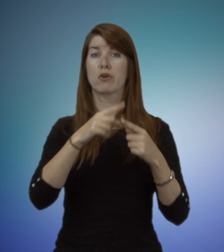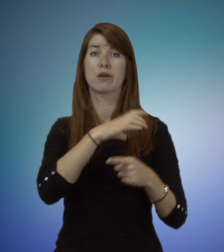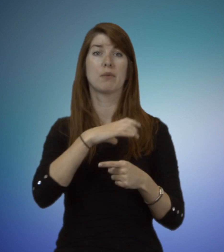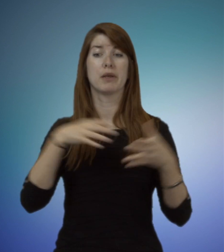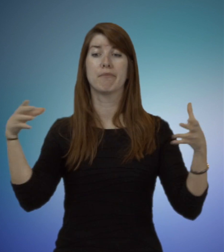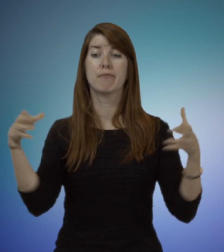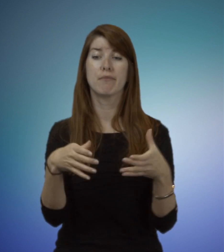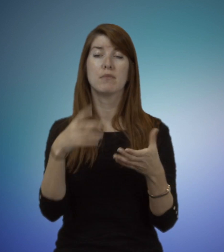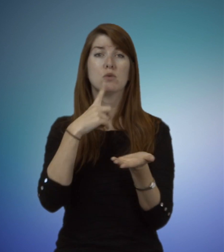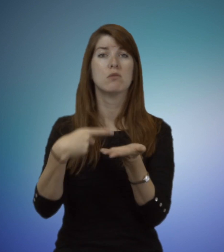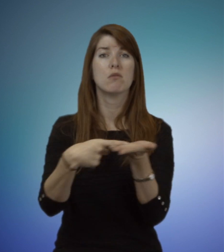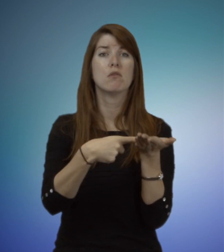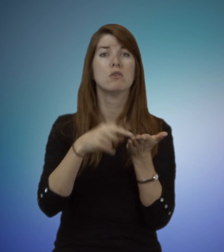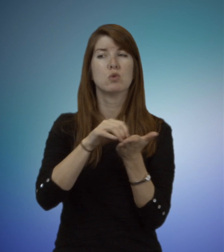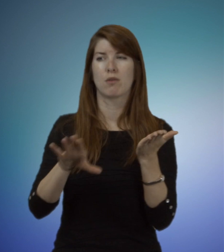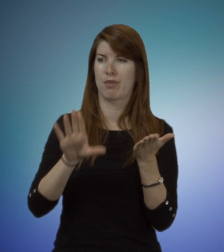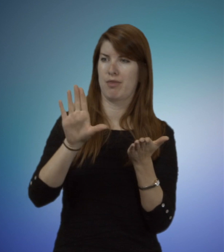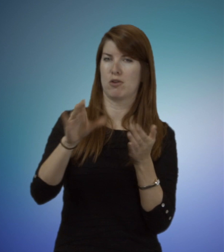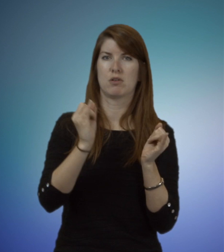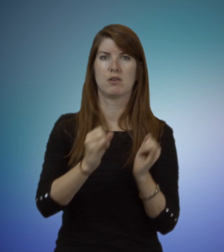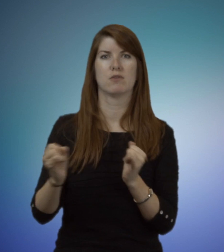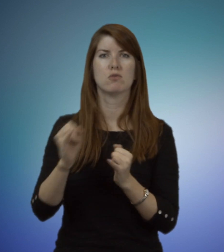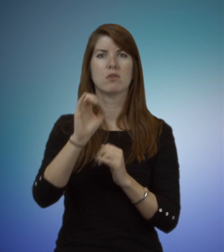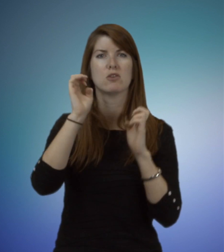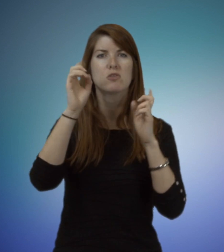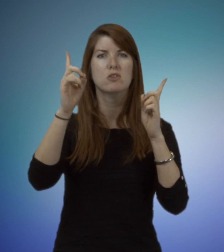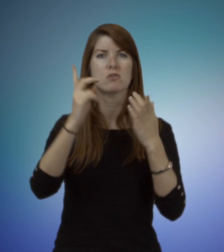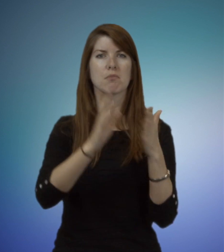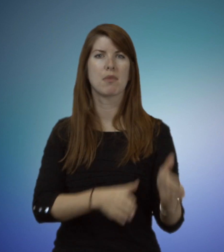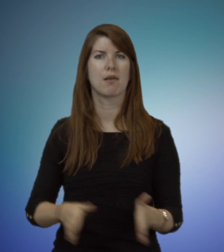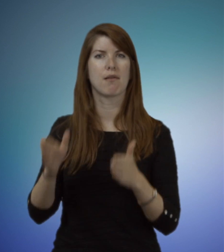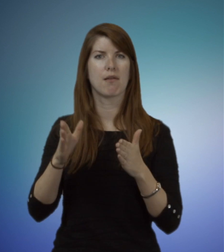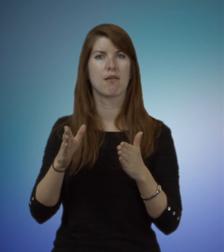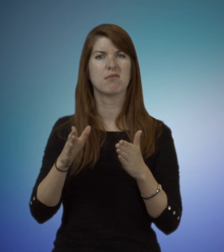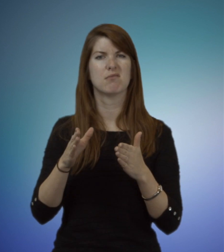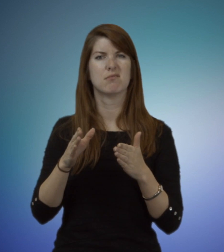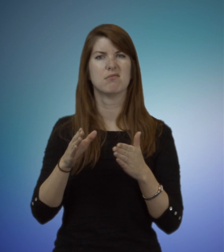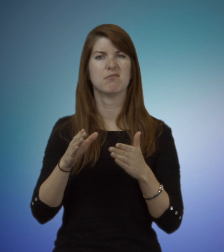and discusses a student's individual education plan, which there is the IEP,